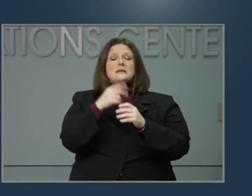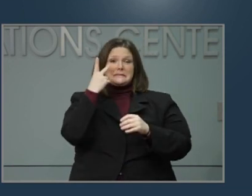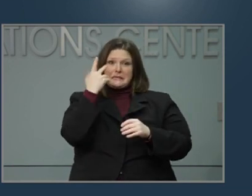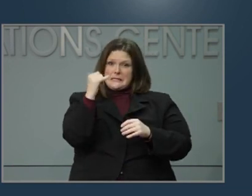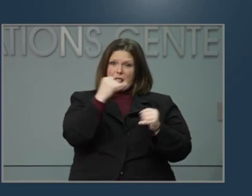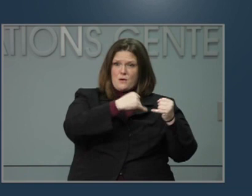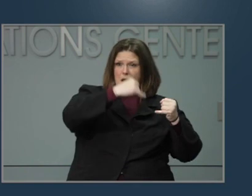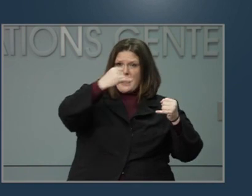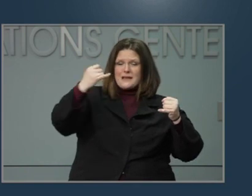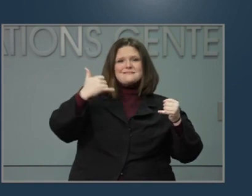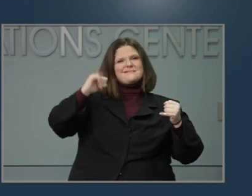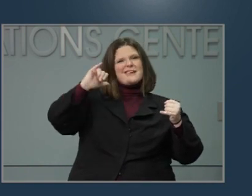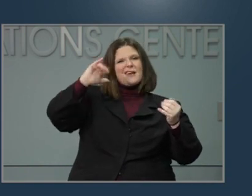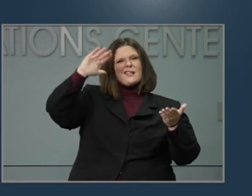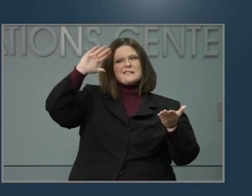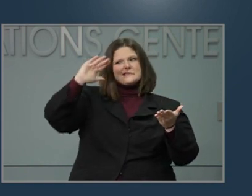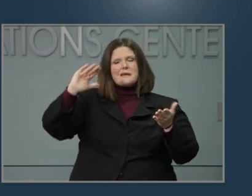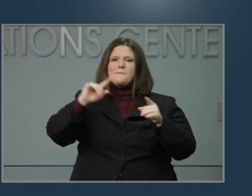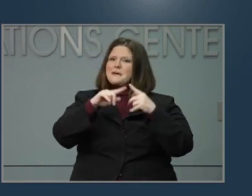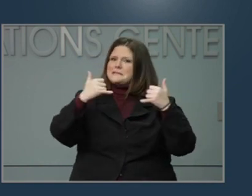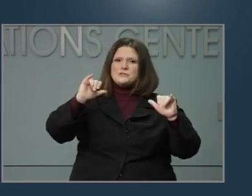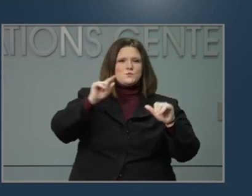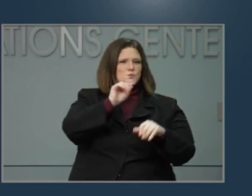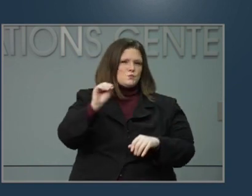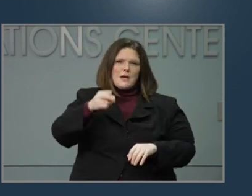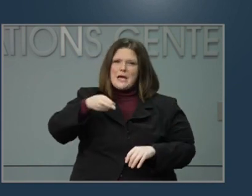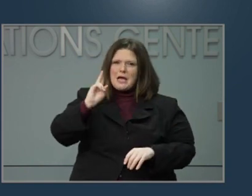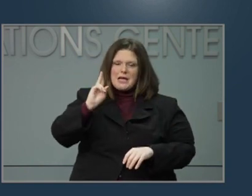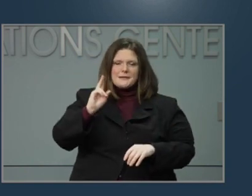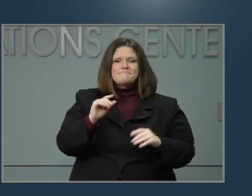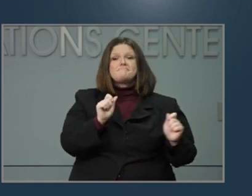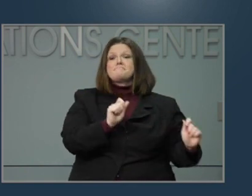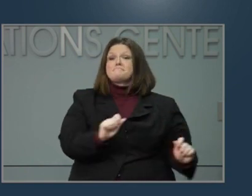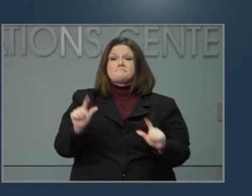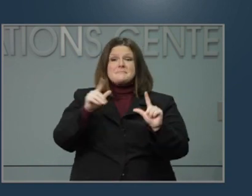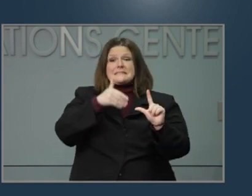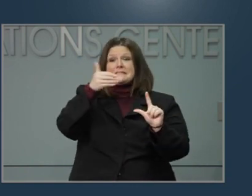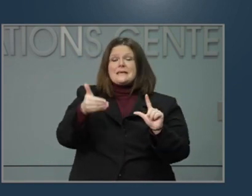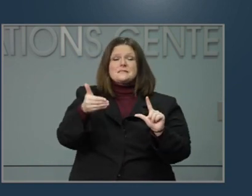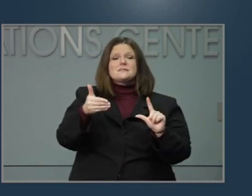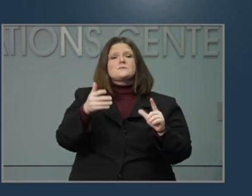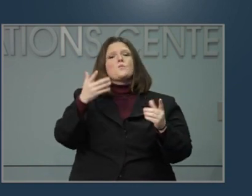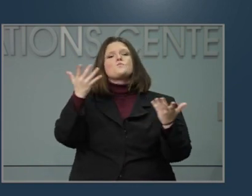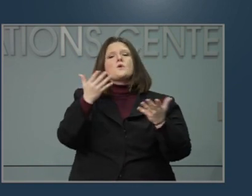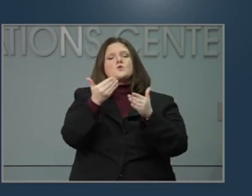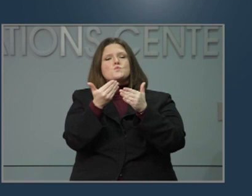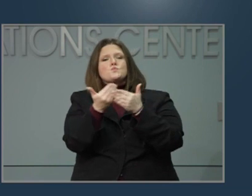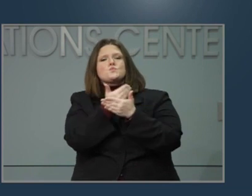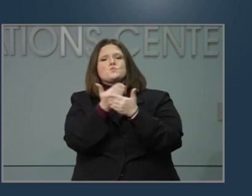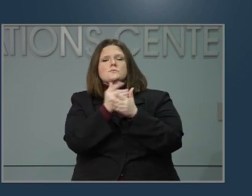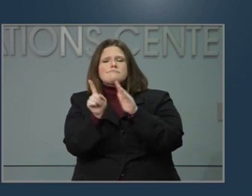MECHANISM. THE YELLOW LINE SHOWS THE TREND IS GOING DOWN BUT REMAINS ELEVATED.